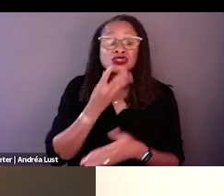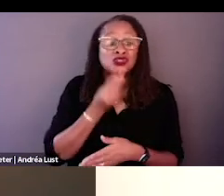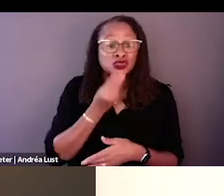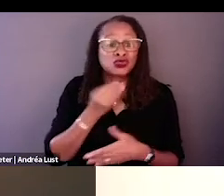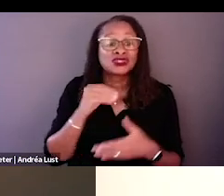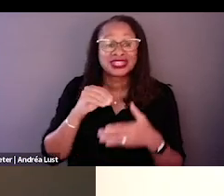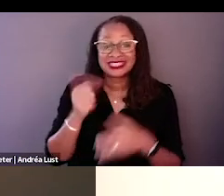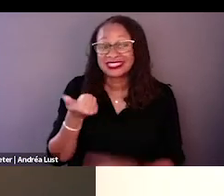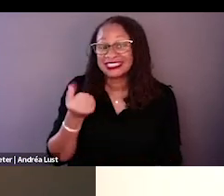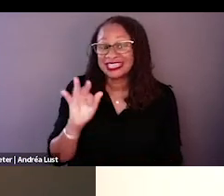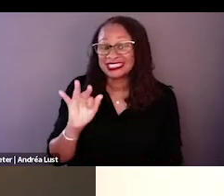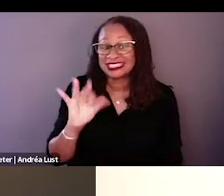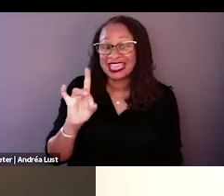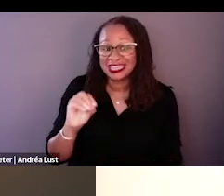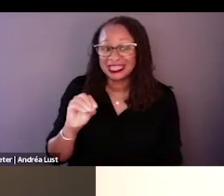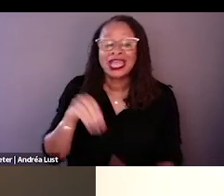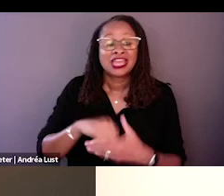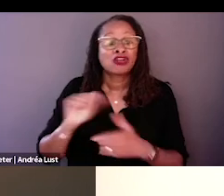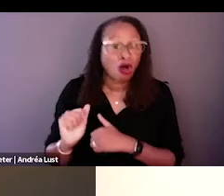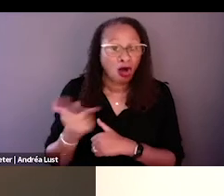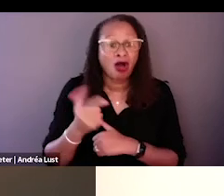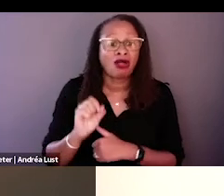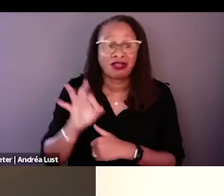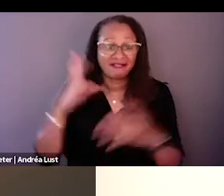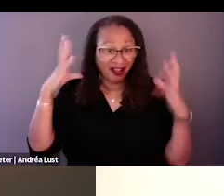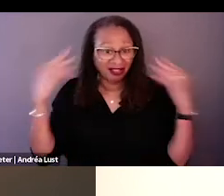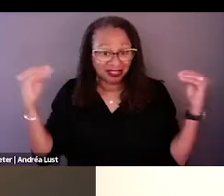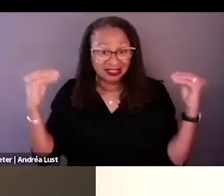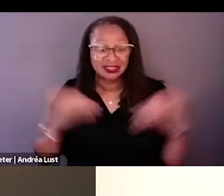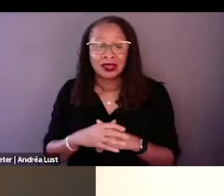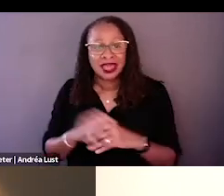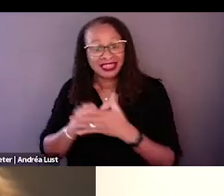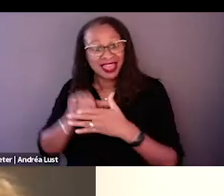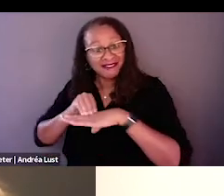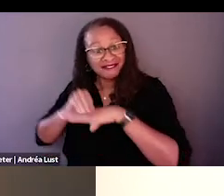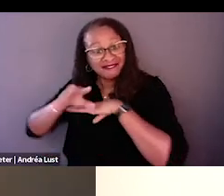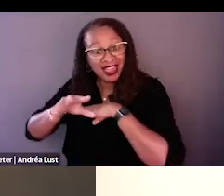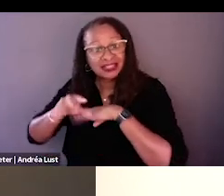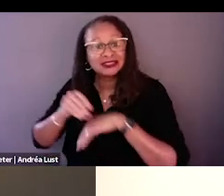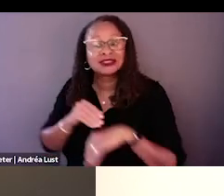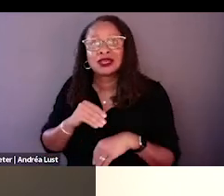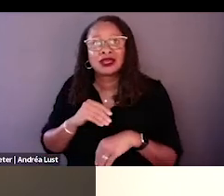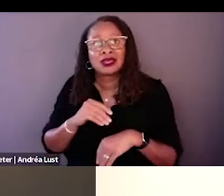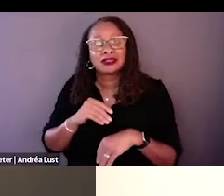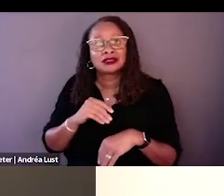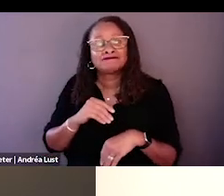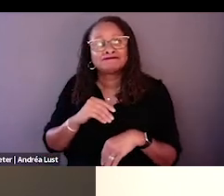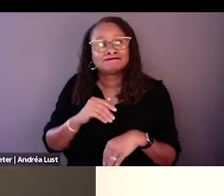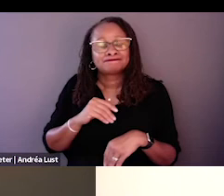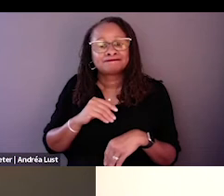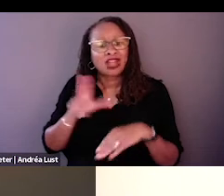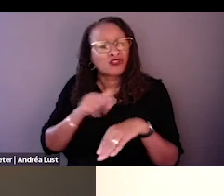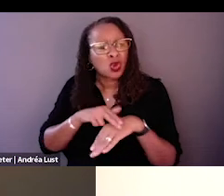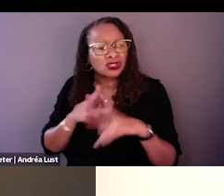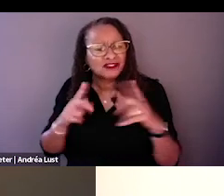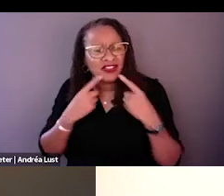Bianca Stigter: For that reason also, at the end -- toward the end of the movie, I wanted to give